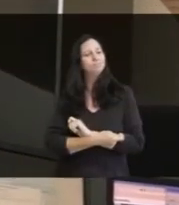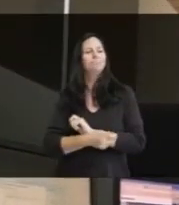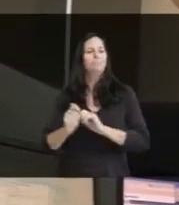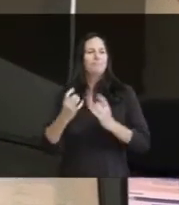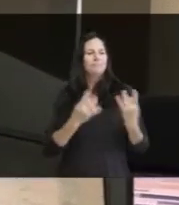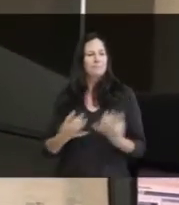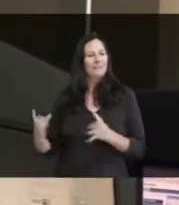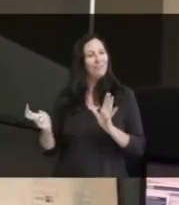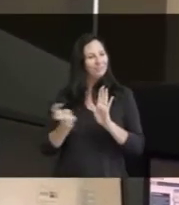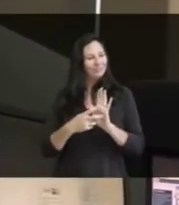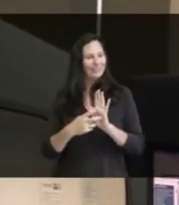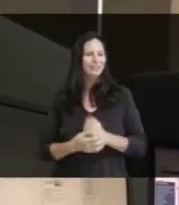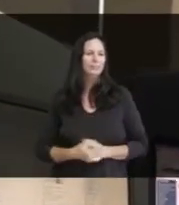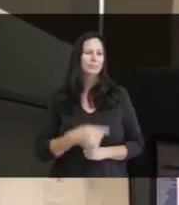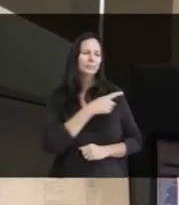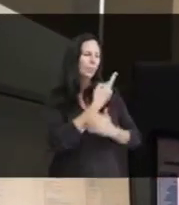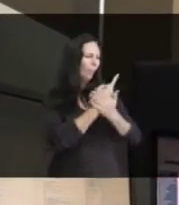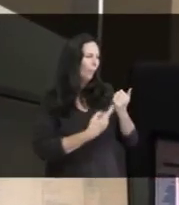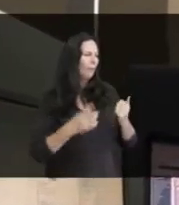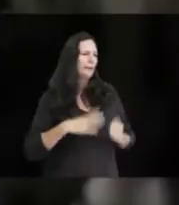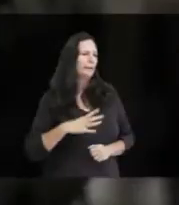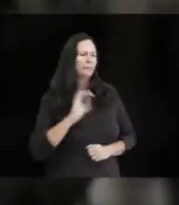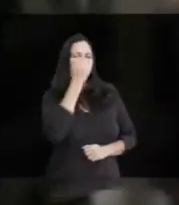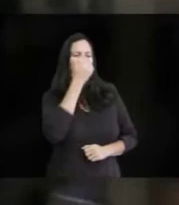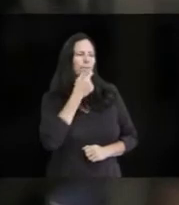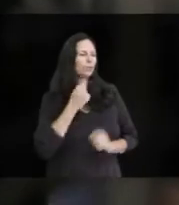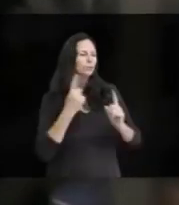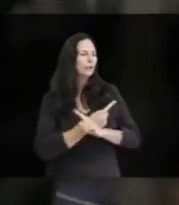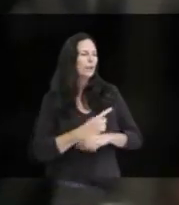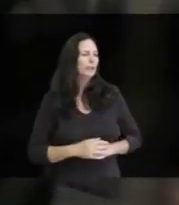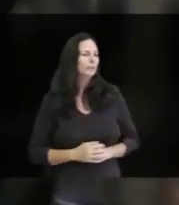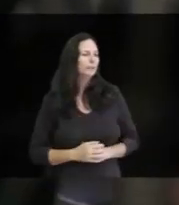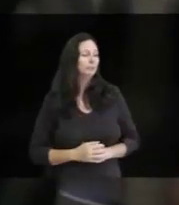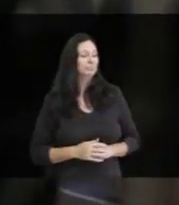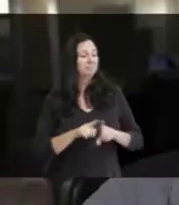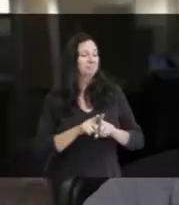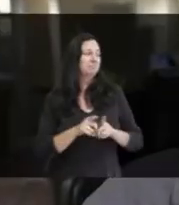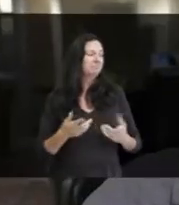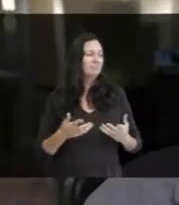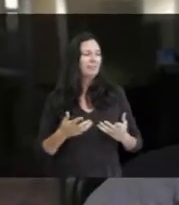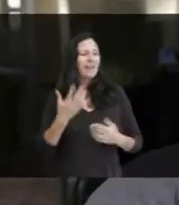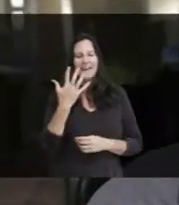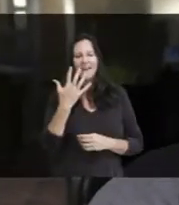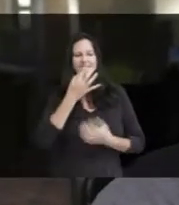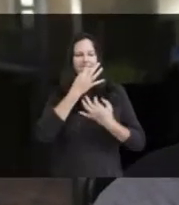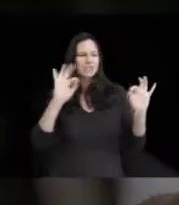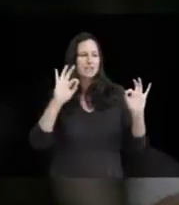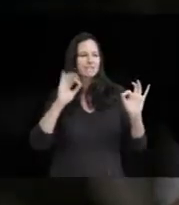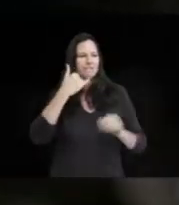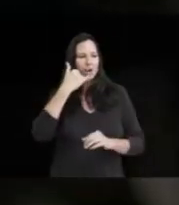He's gone from wielding a hammer to preparing contracts. He only needed minor modifications.